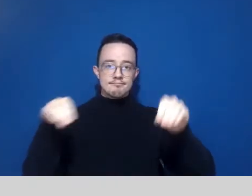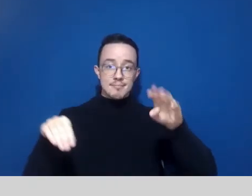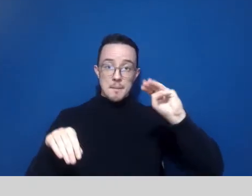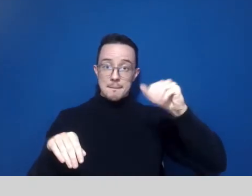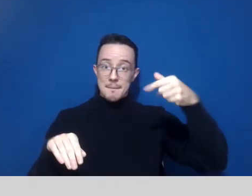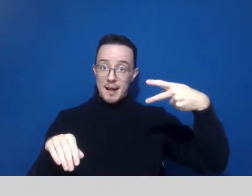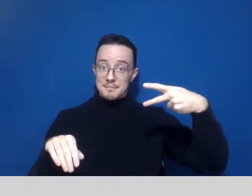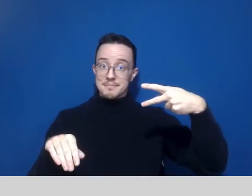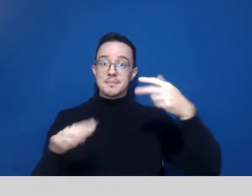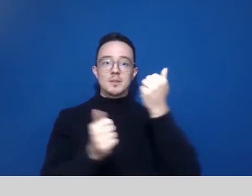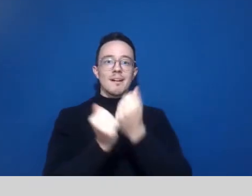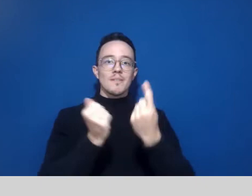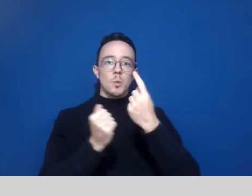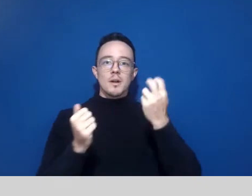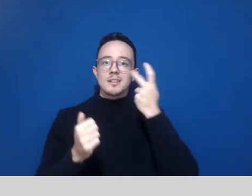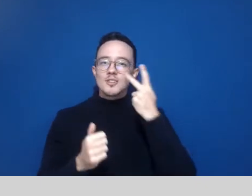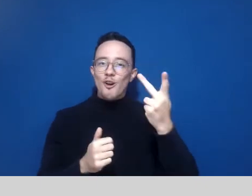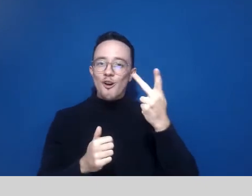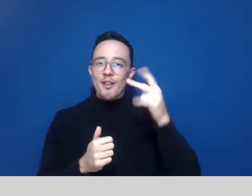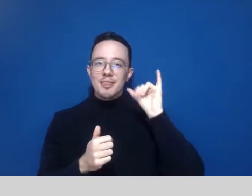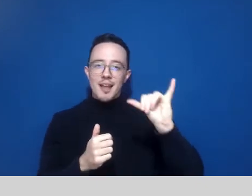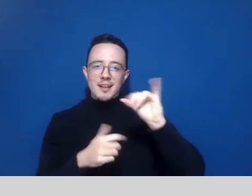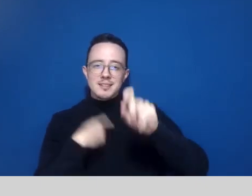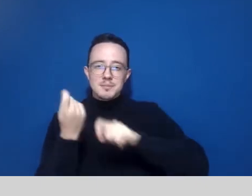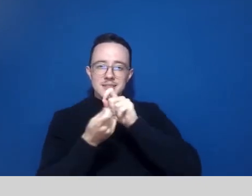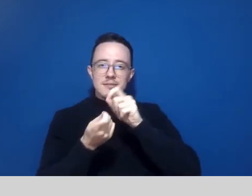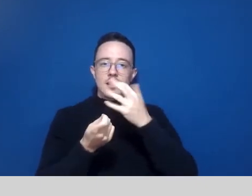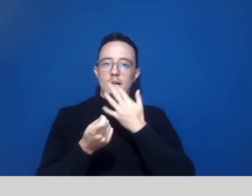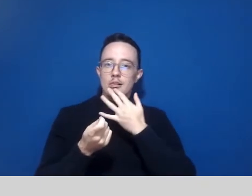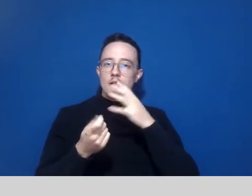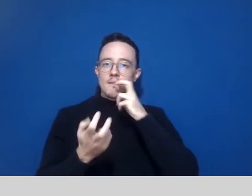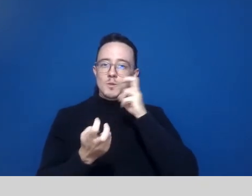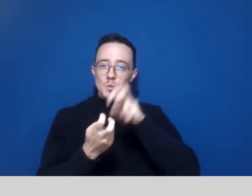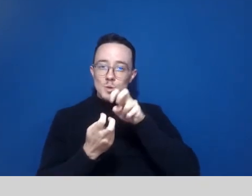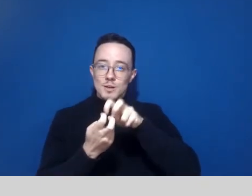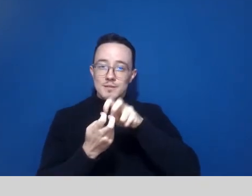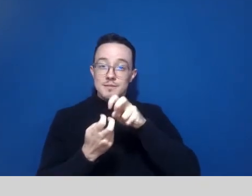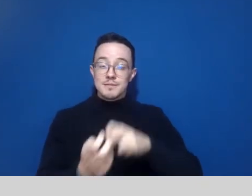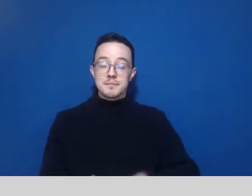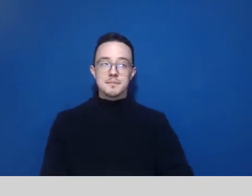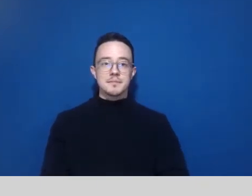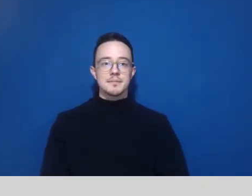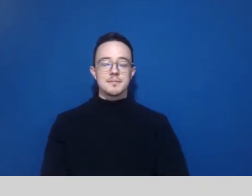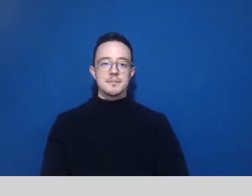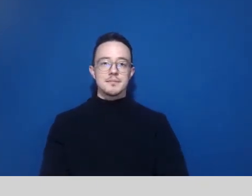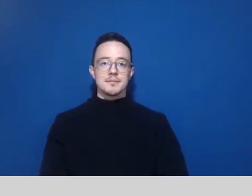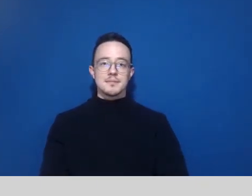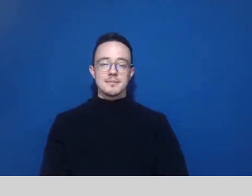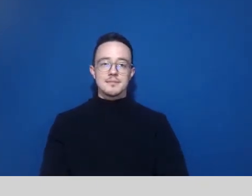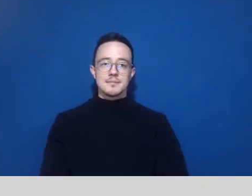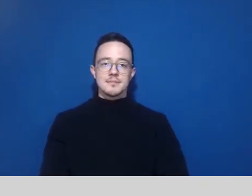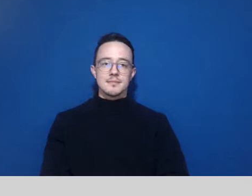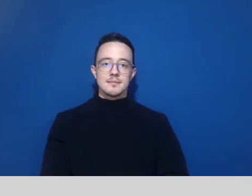So this is a map of everywhere that they saw a cinnamon squirrel with black highlight fur. And if I close off these filters,